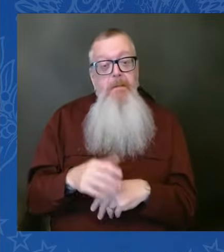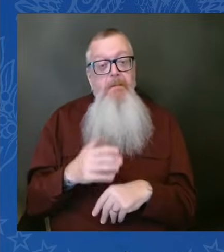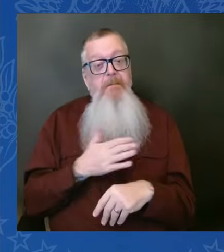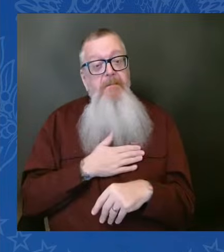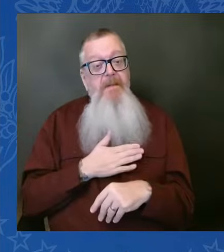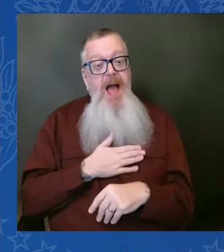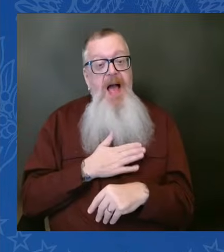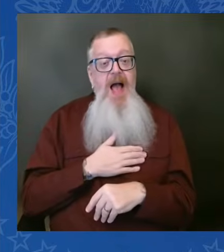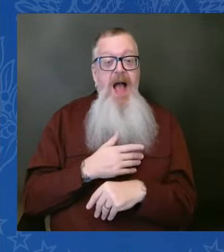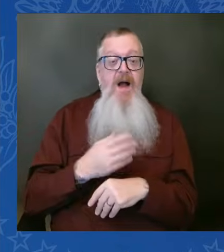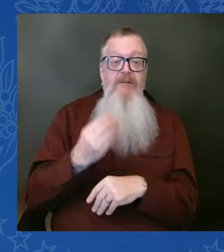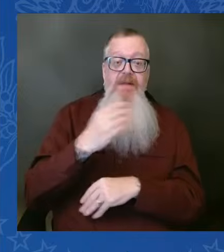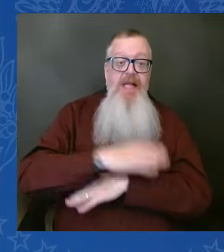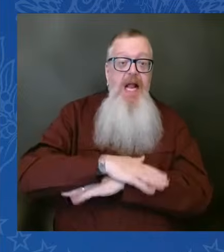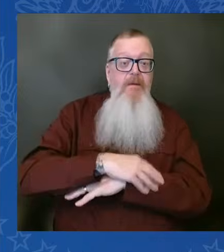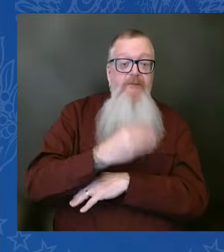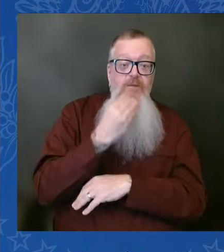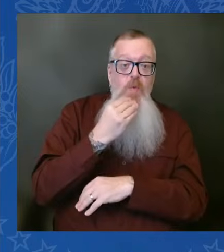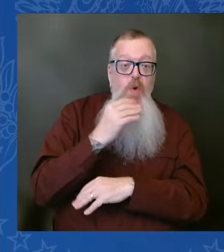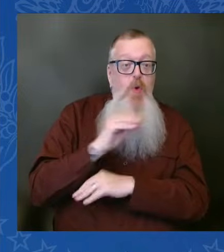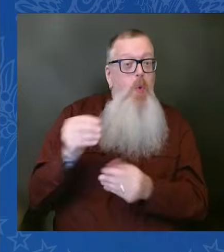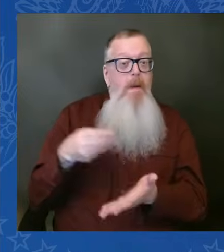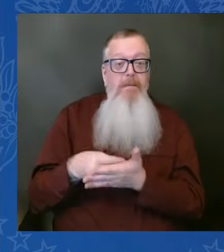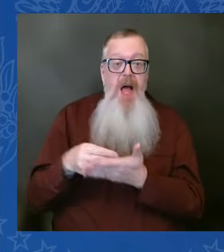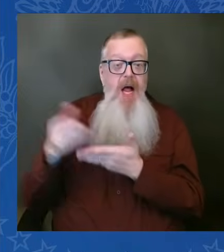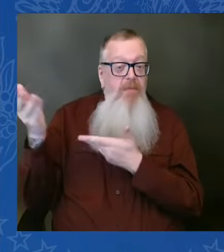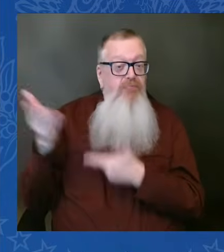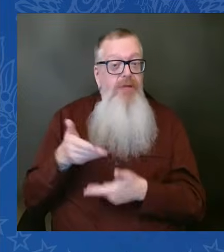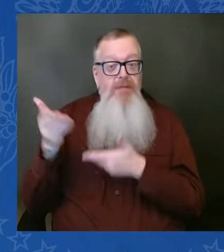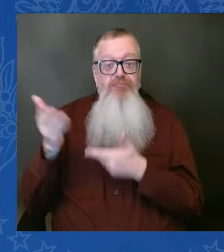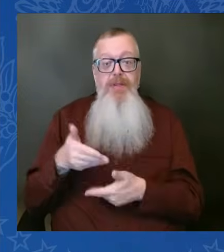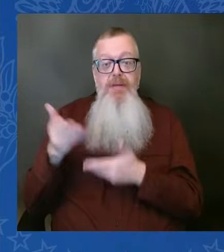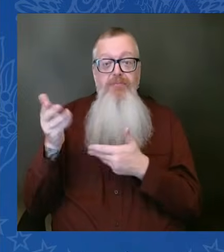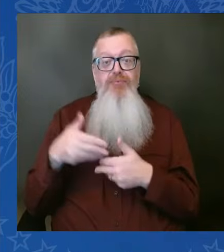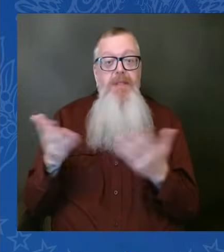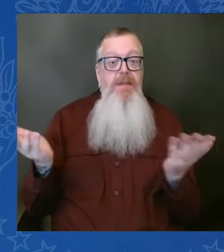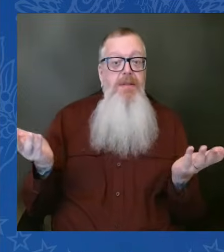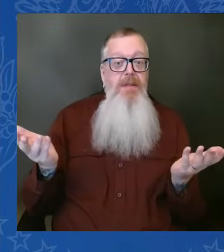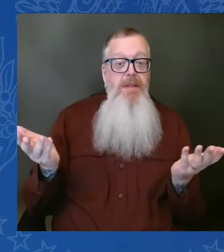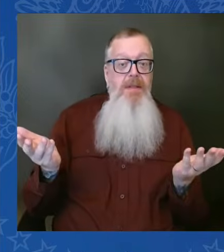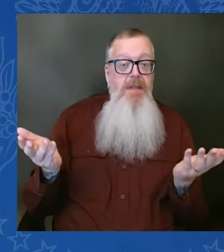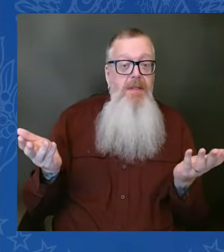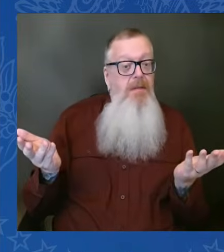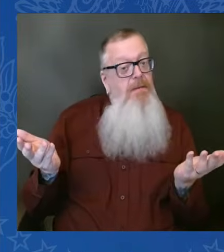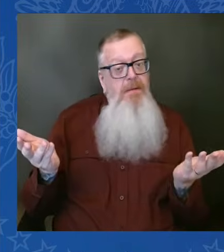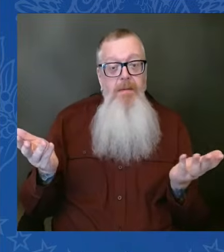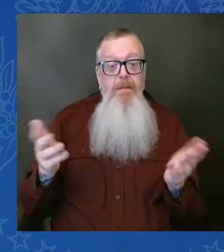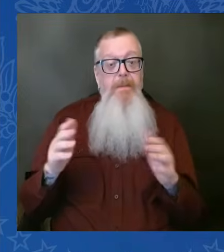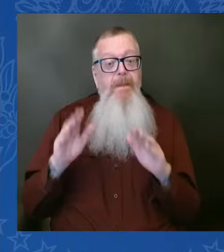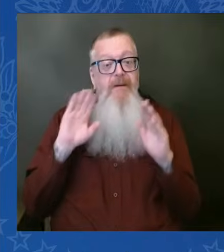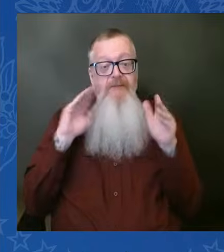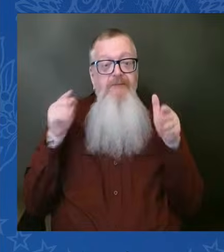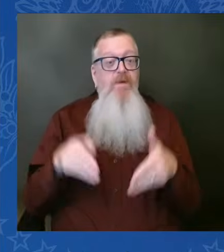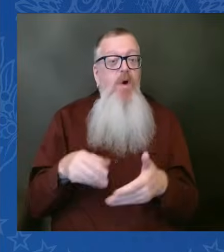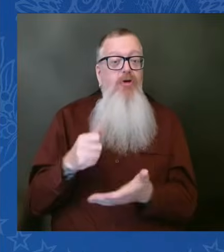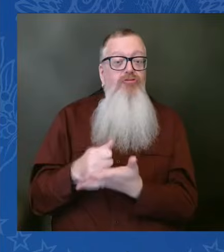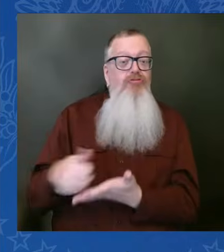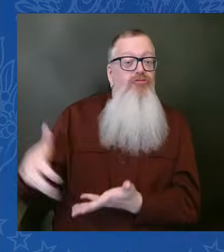Slashing taxes for the very wealthy and the biggest corporations, diminishing public investment in infrastructure, in education, in research and development.